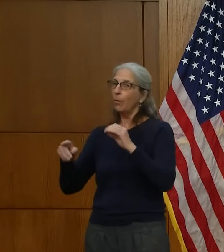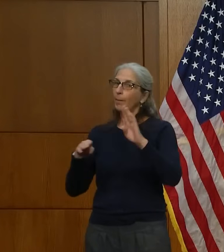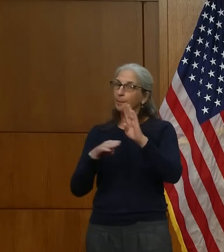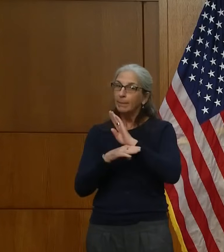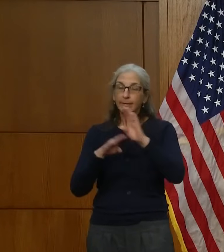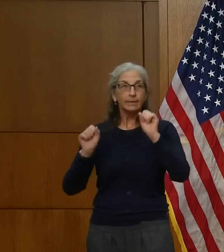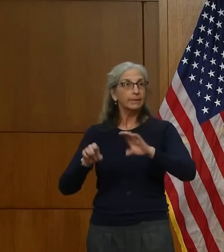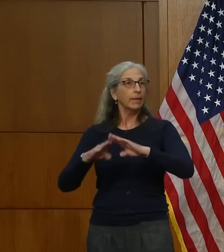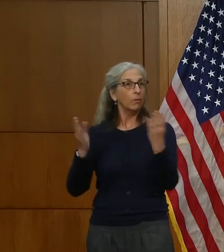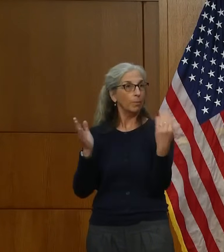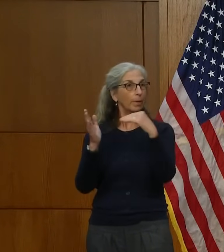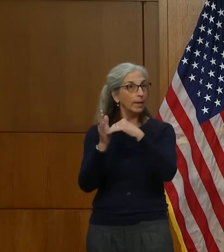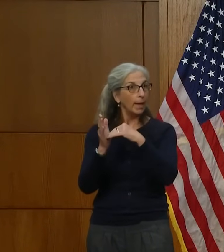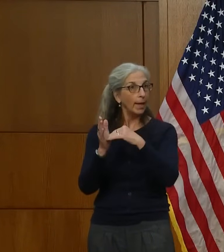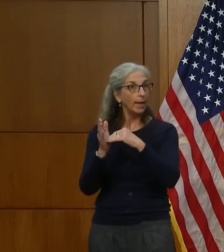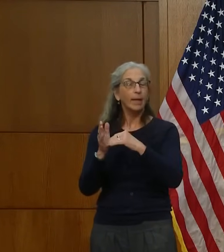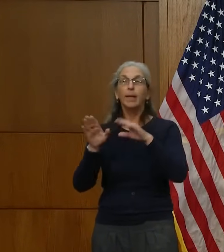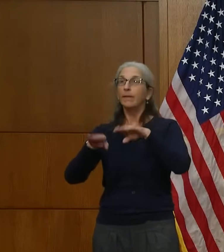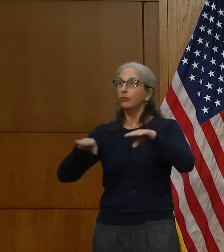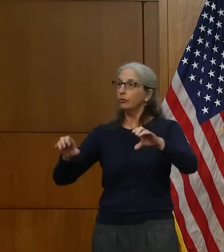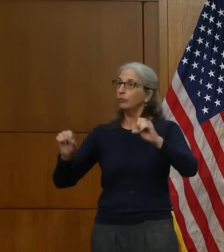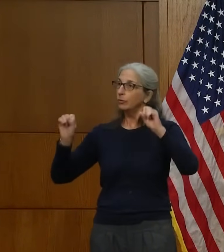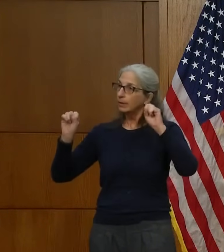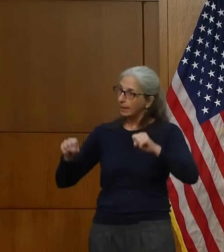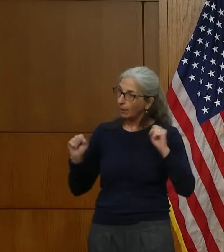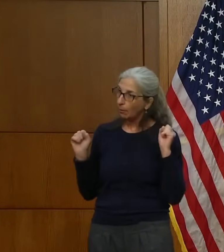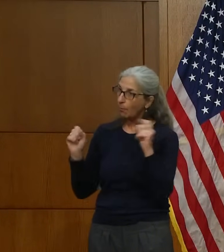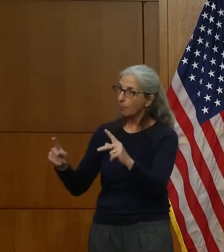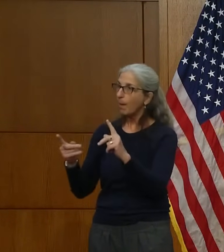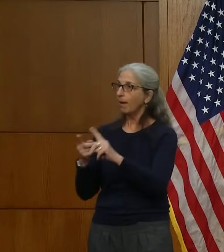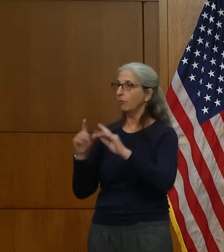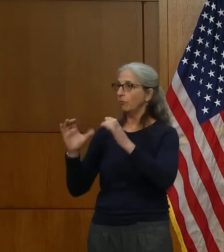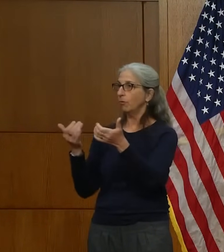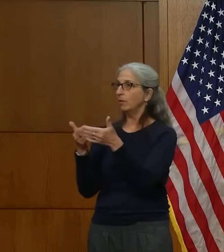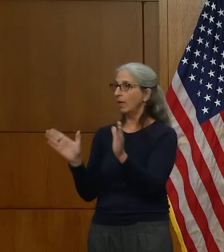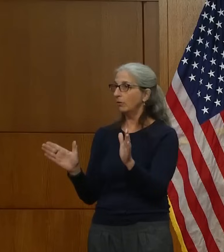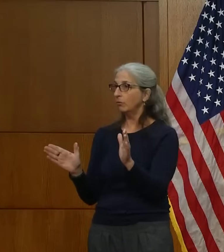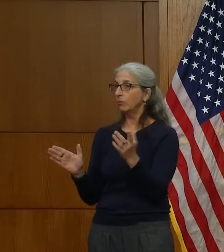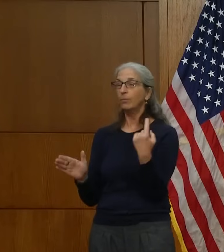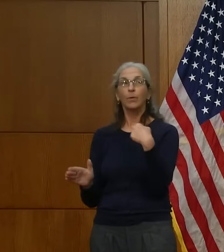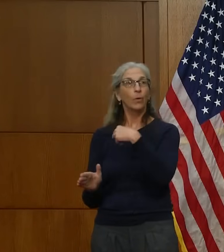LOCALITIES WHERE NUMBERS ARE GOING UP? UM WE'RE SO THAT SO THAT BUSINESSES CAN REOPEN SO